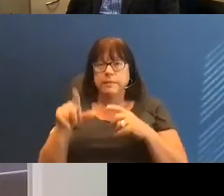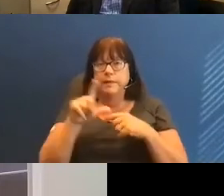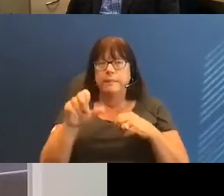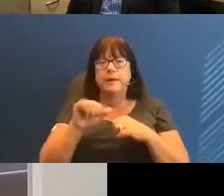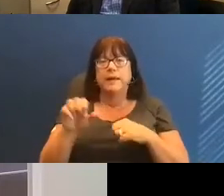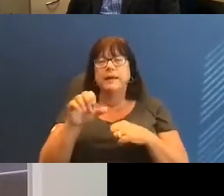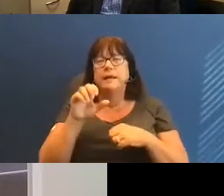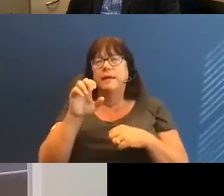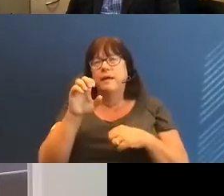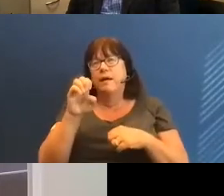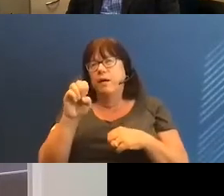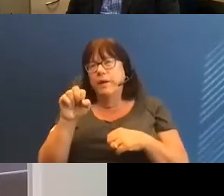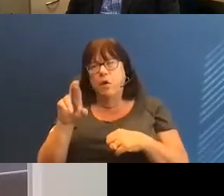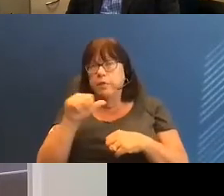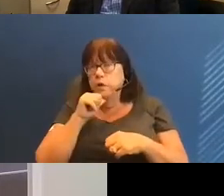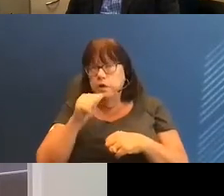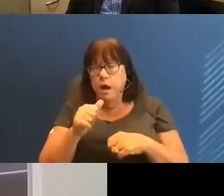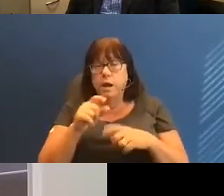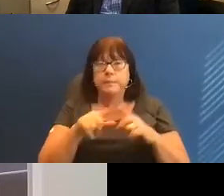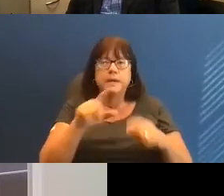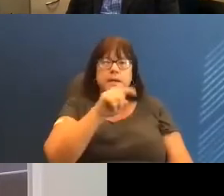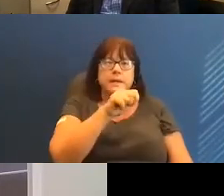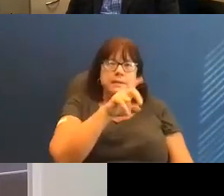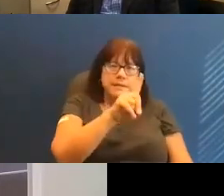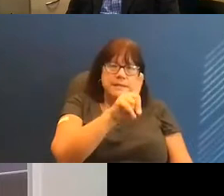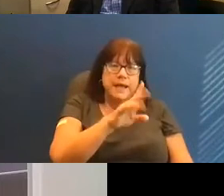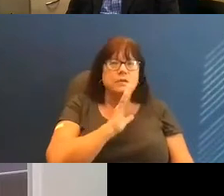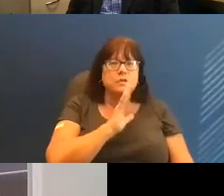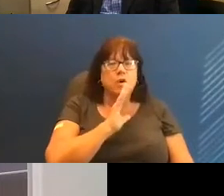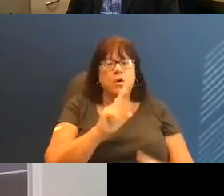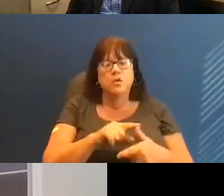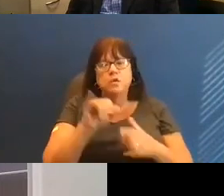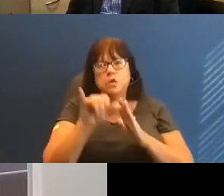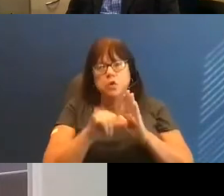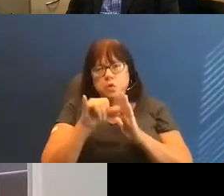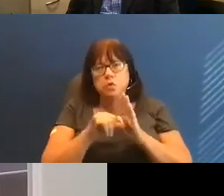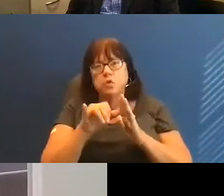Academy videos, Ted Talks, courses on the EDX platform. Again these can be great to use in your